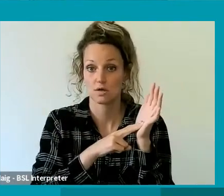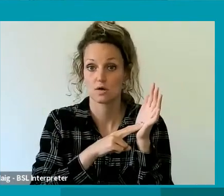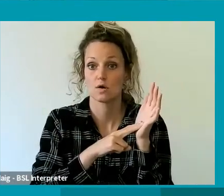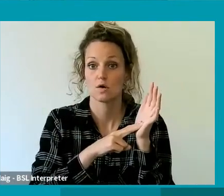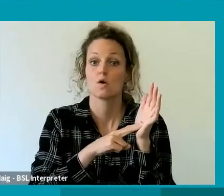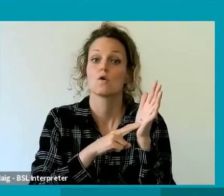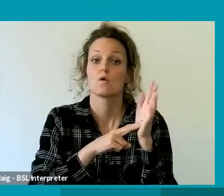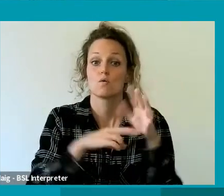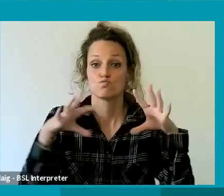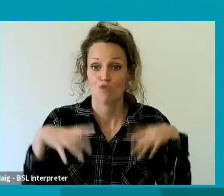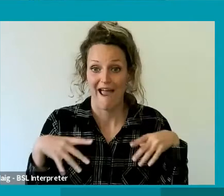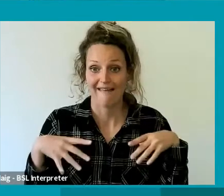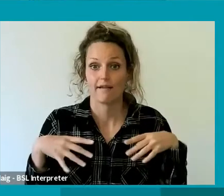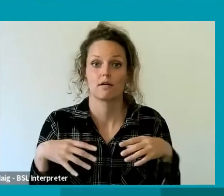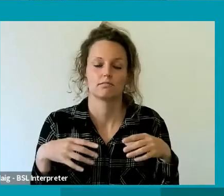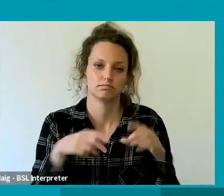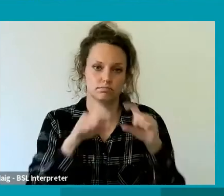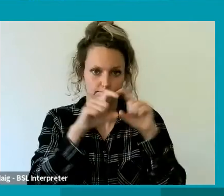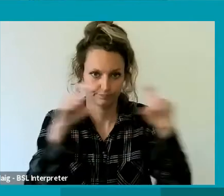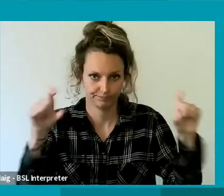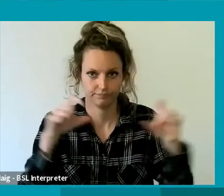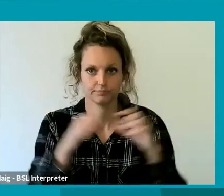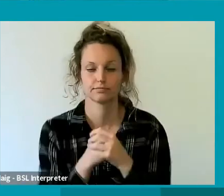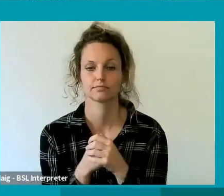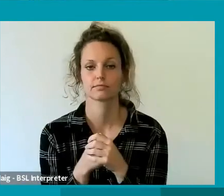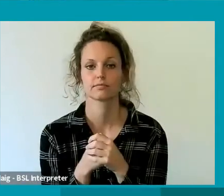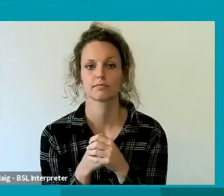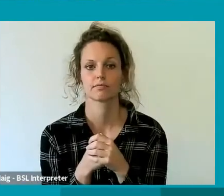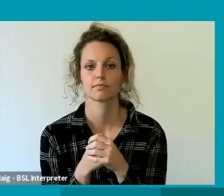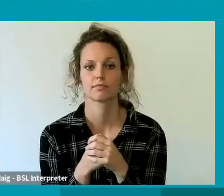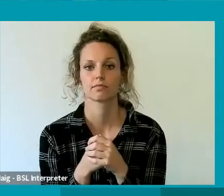The words say: Jane Hatton...